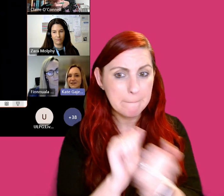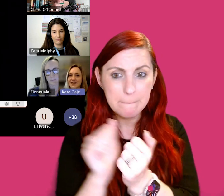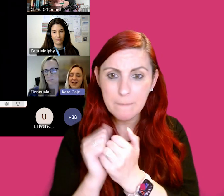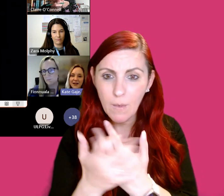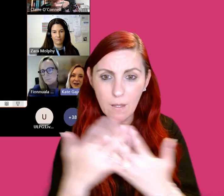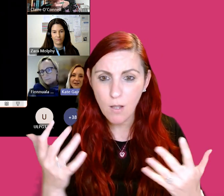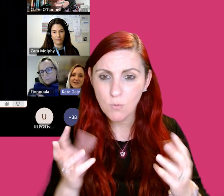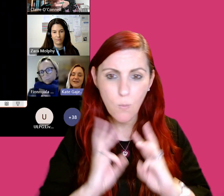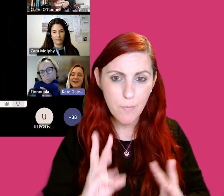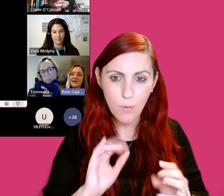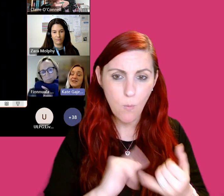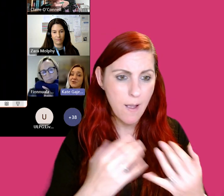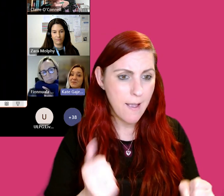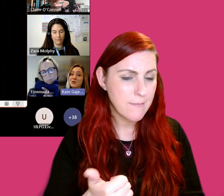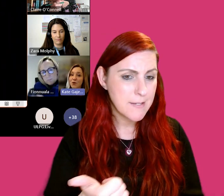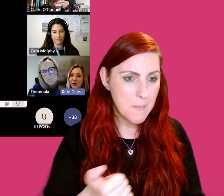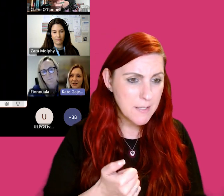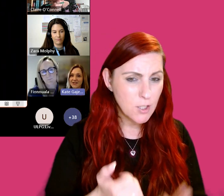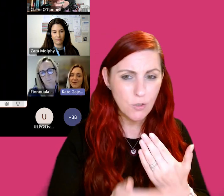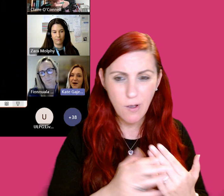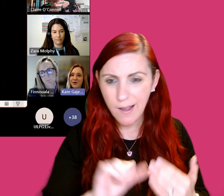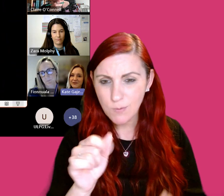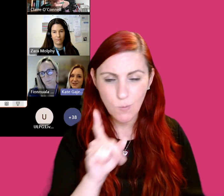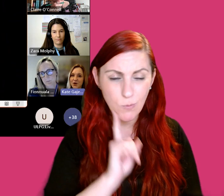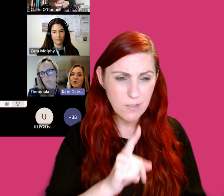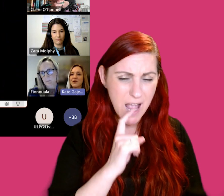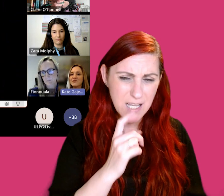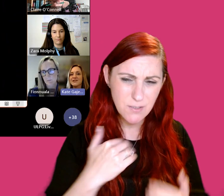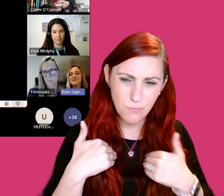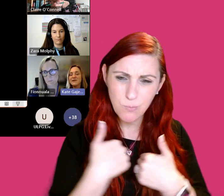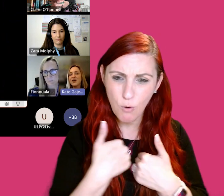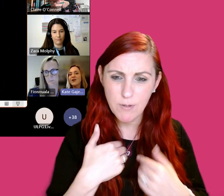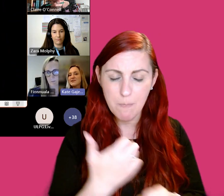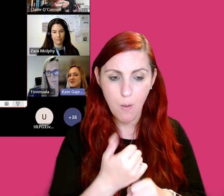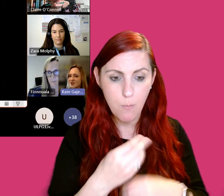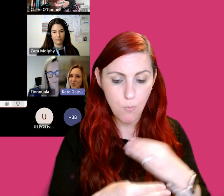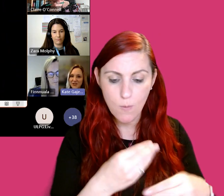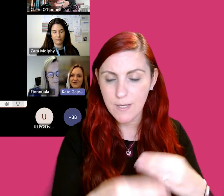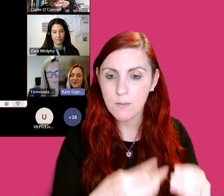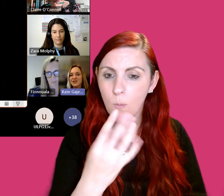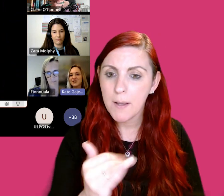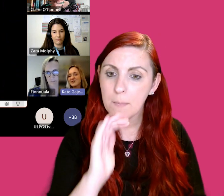adults girls they're extremely worried about this whole process because there is so much information